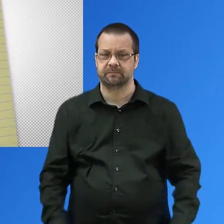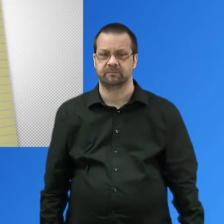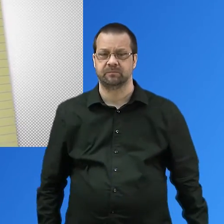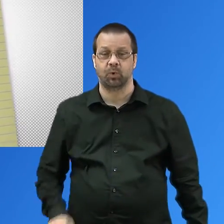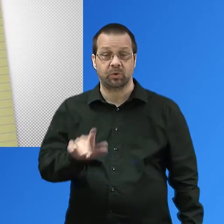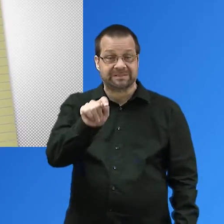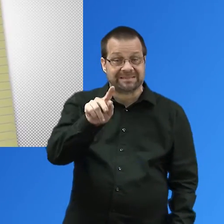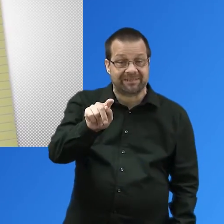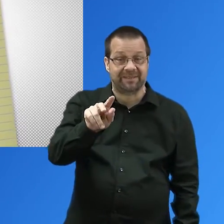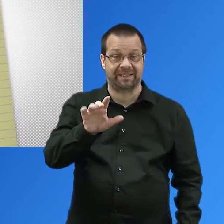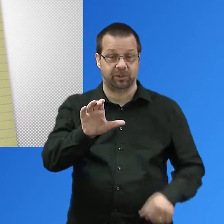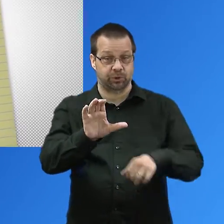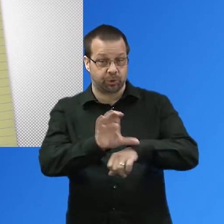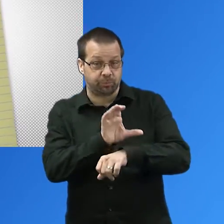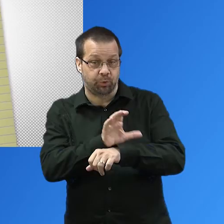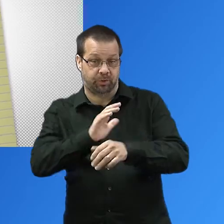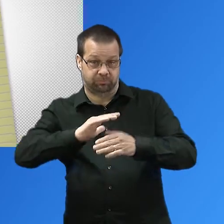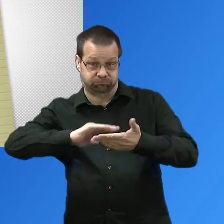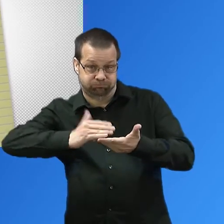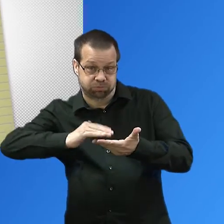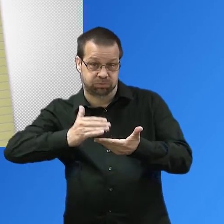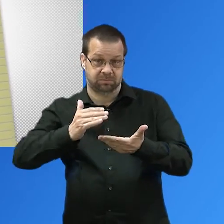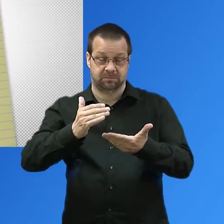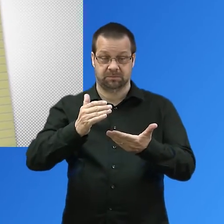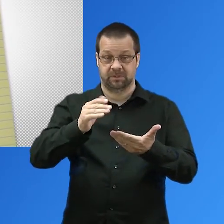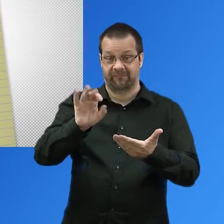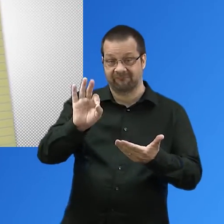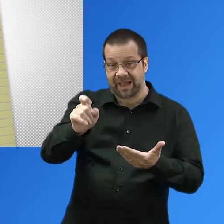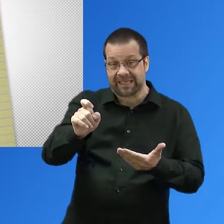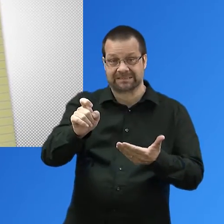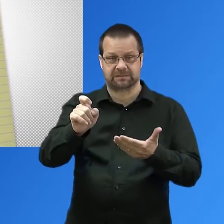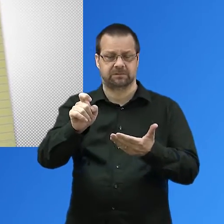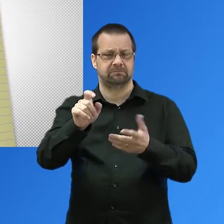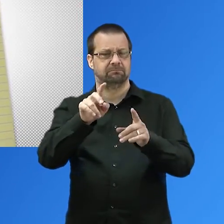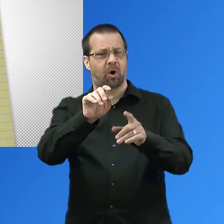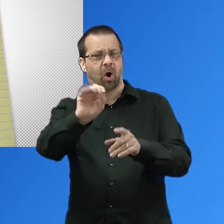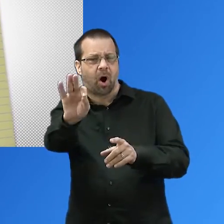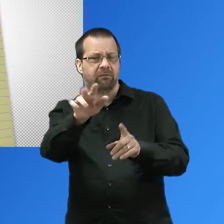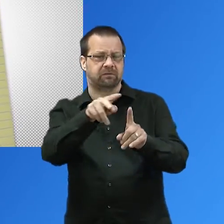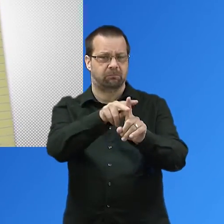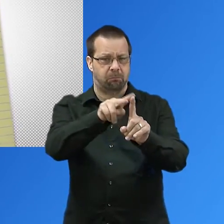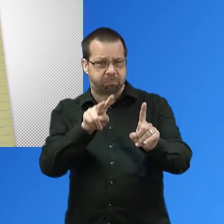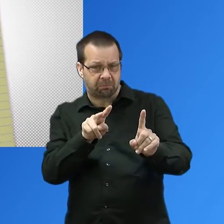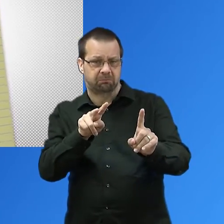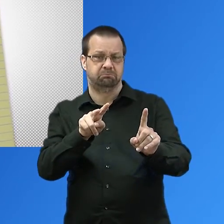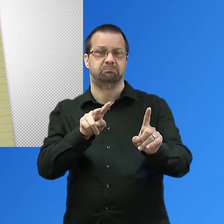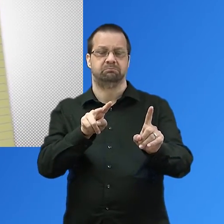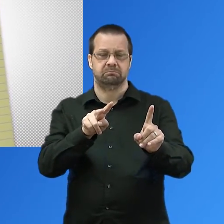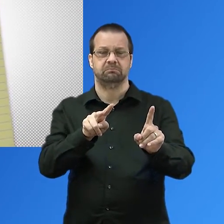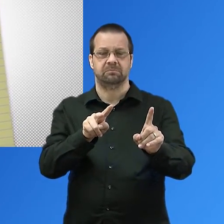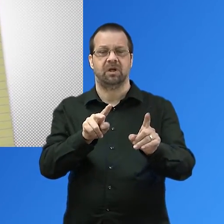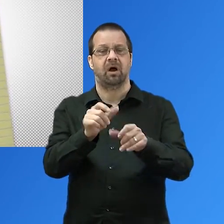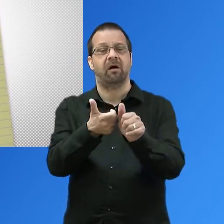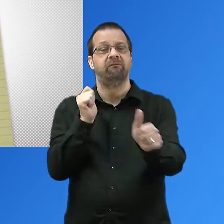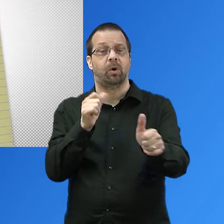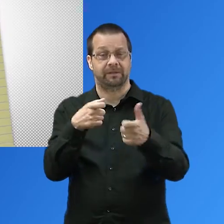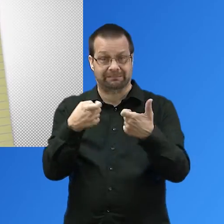Shut off, or disconnect your electronic equipment like computers, televisions and fax machines to avoid an electrical surge.